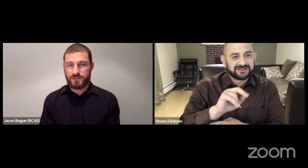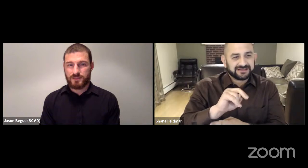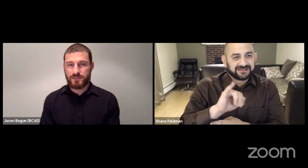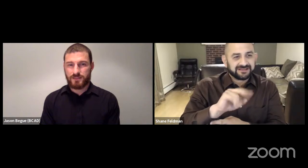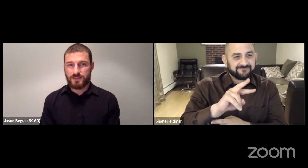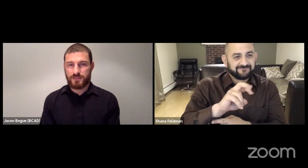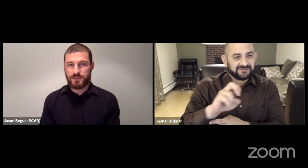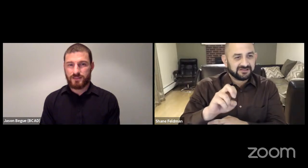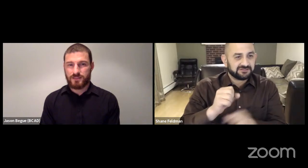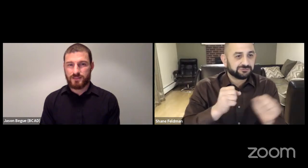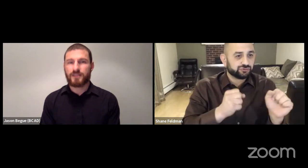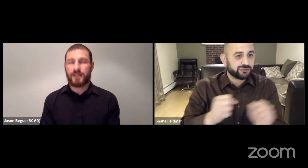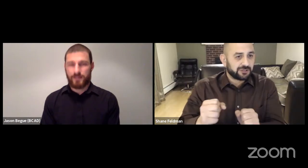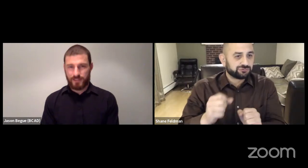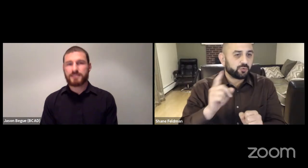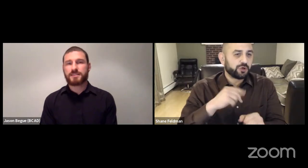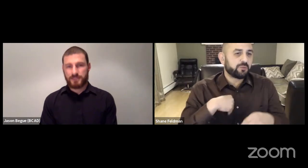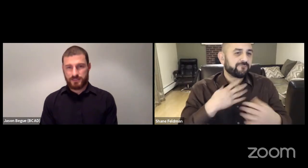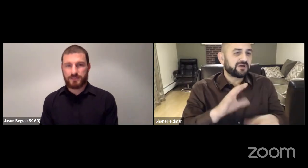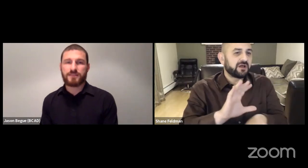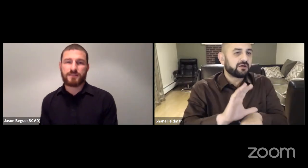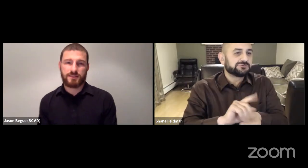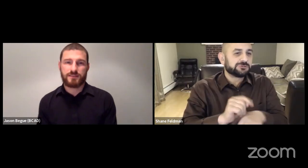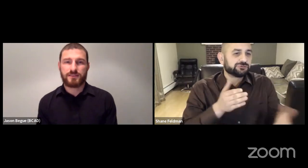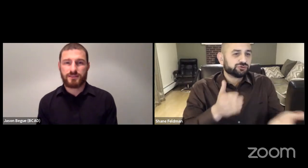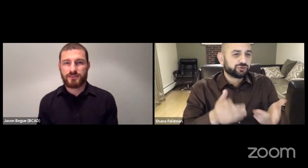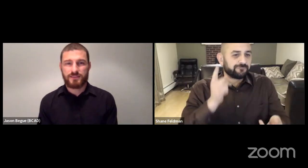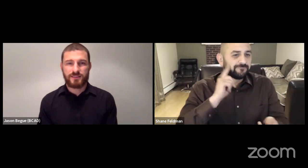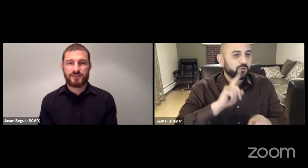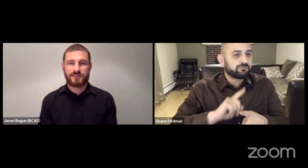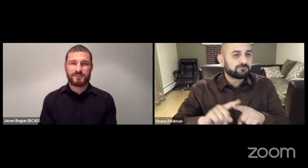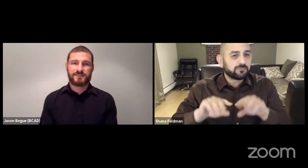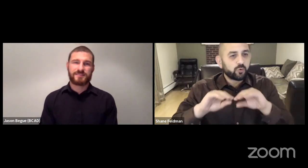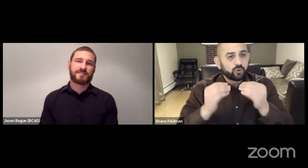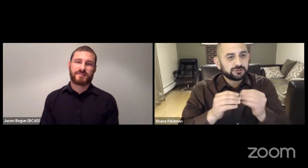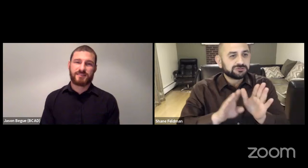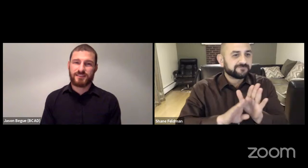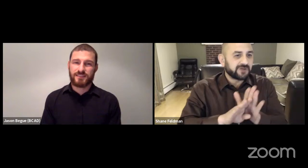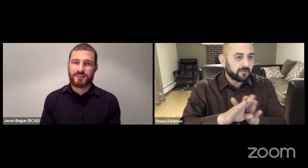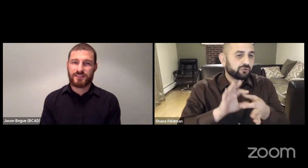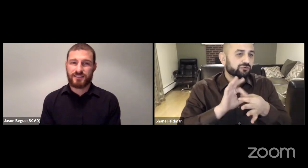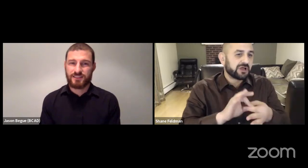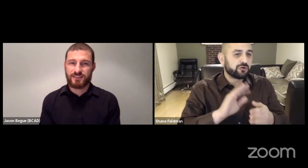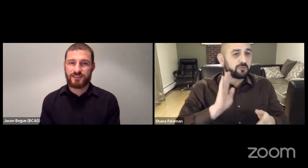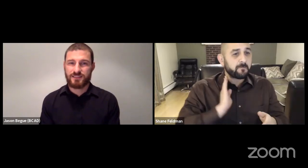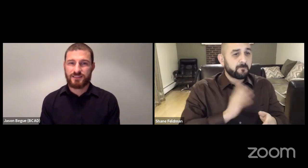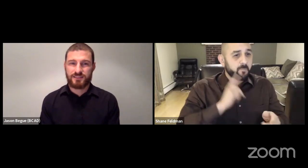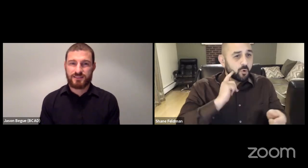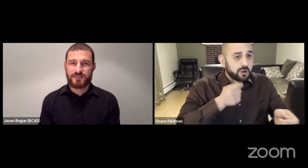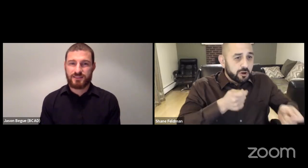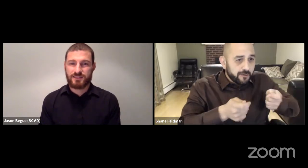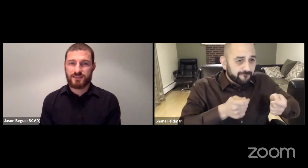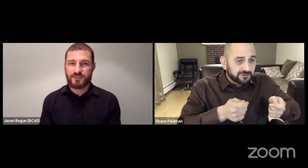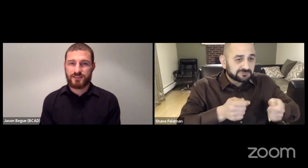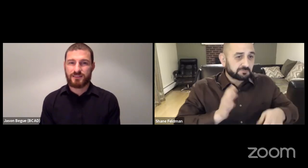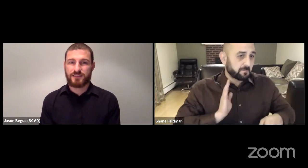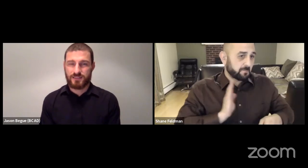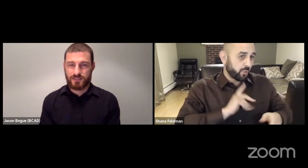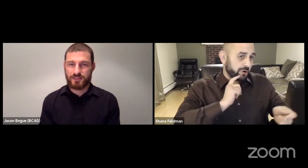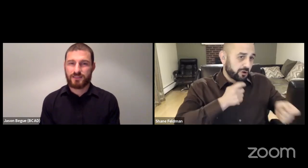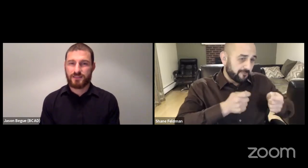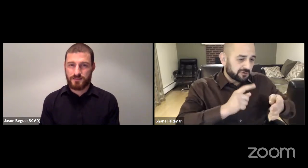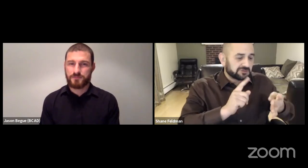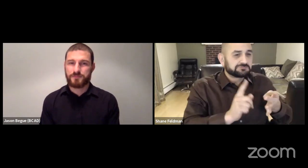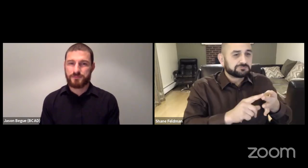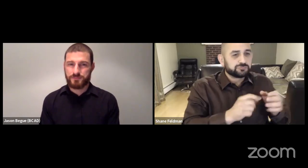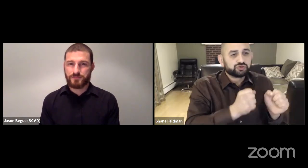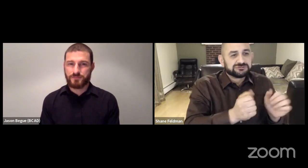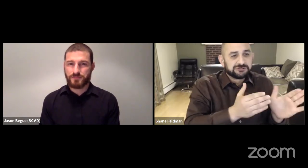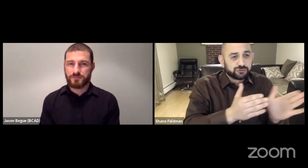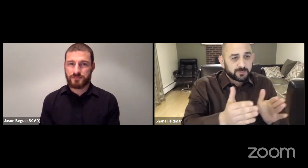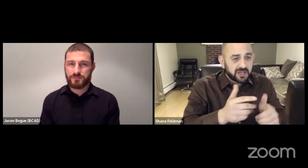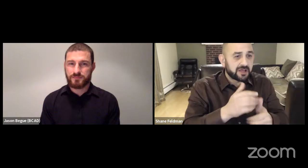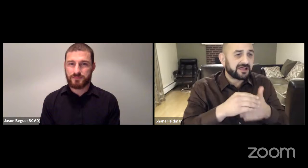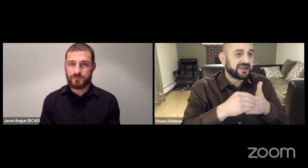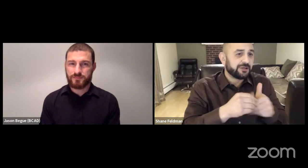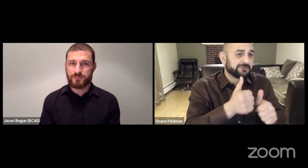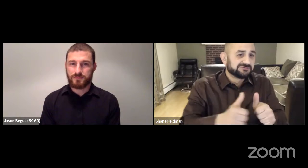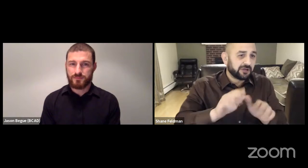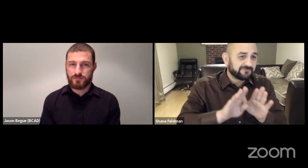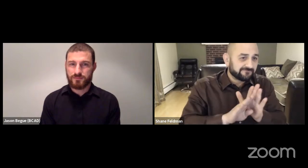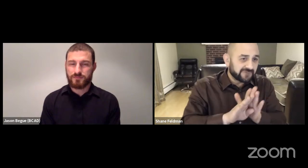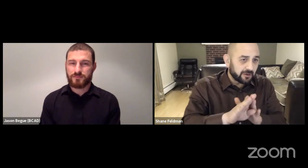am now the CEO for Inovi Strategies. Again, our goal is to provide strategic planning